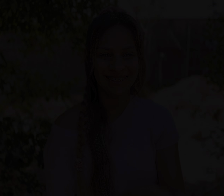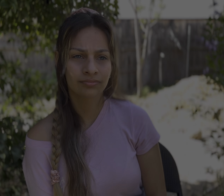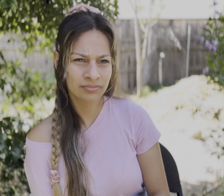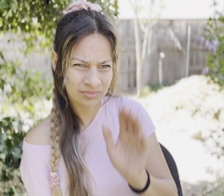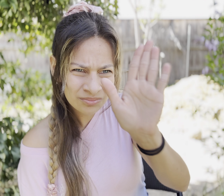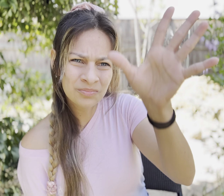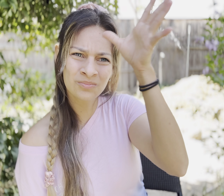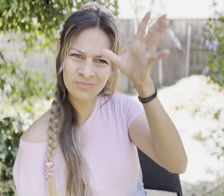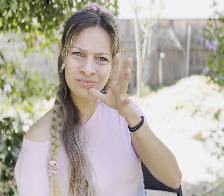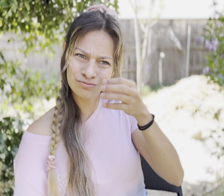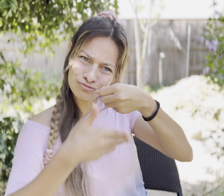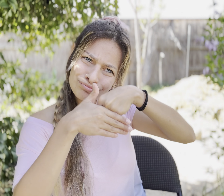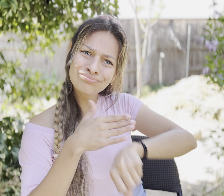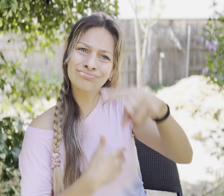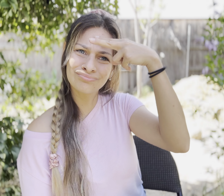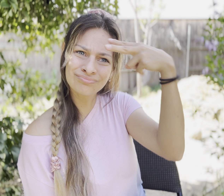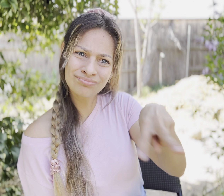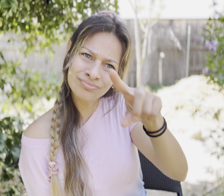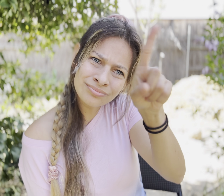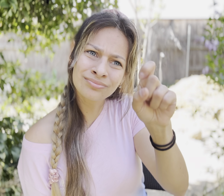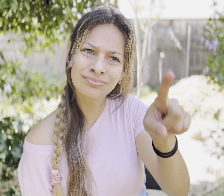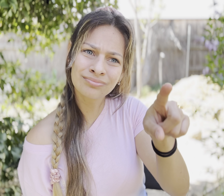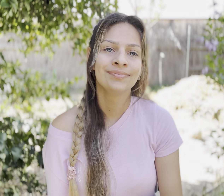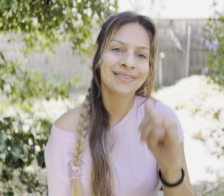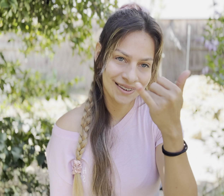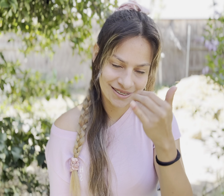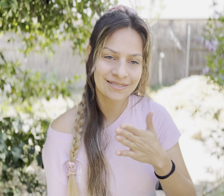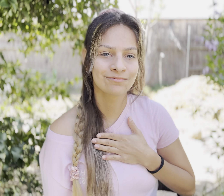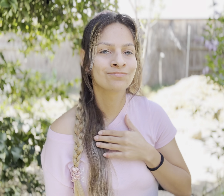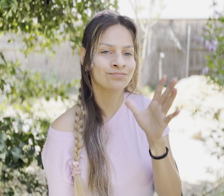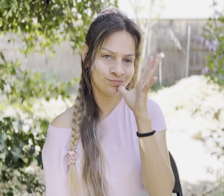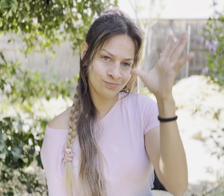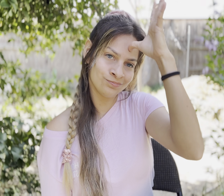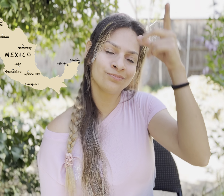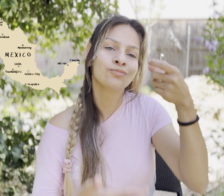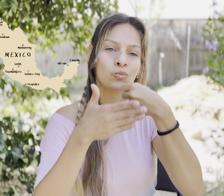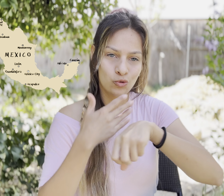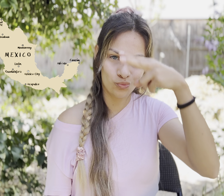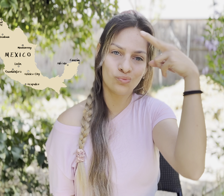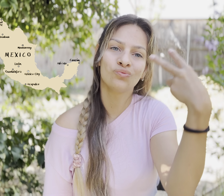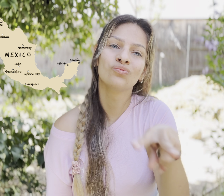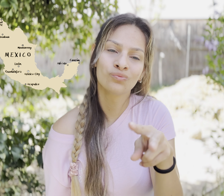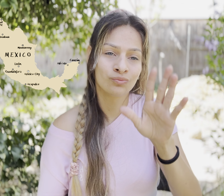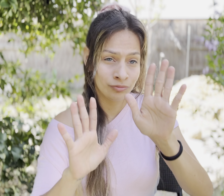Were your parents born in Mexico? Yes, they were born in Mexico.